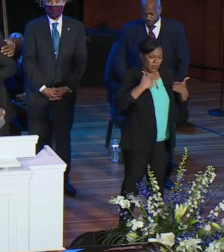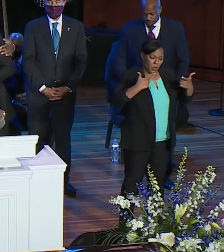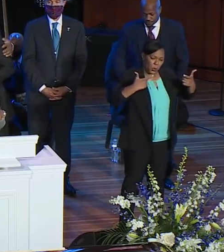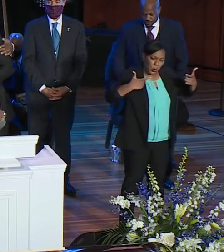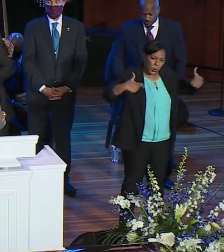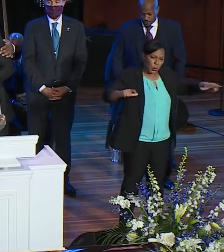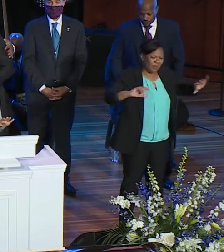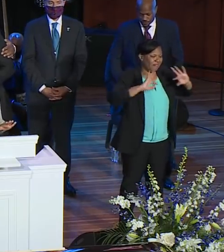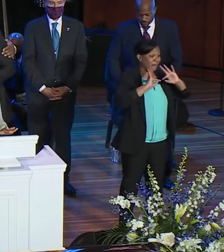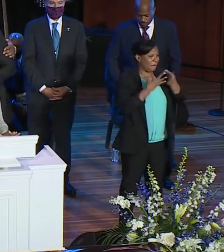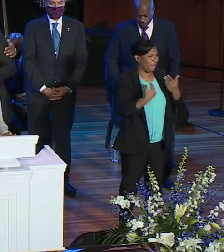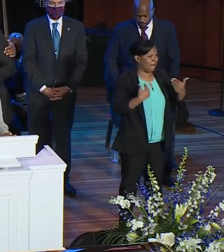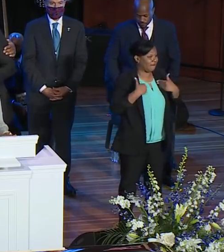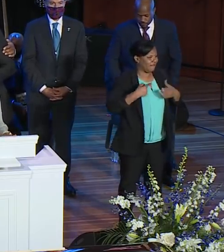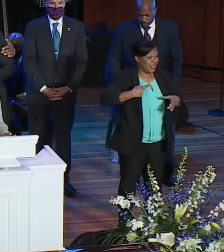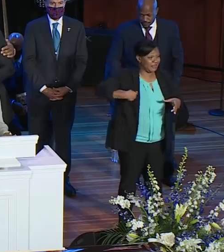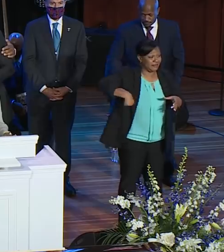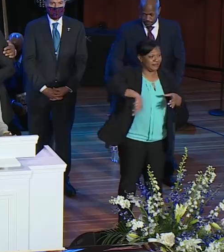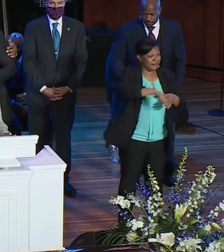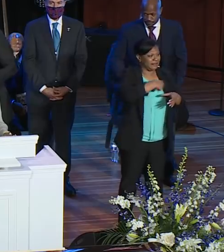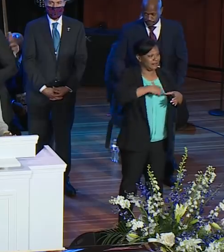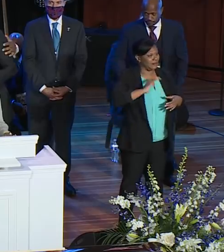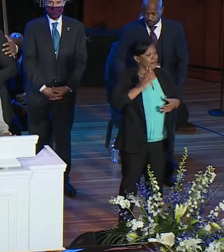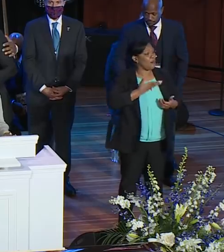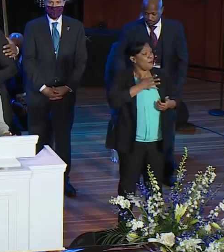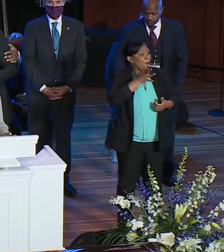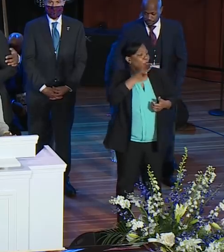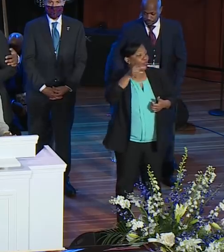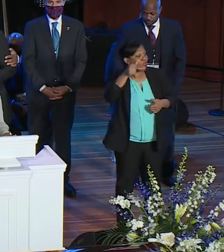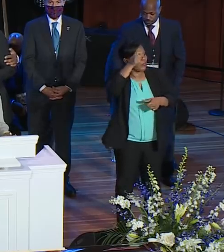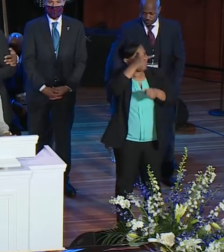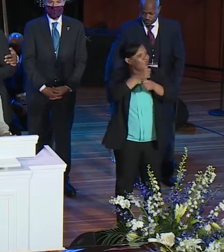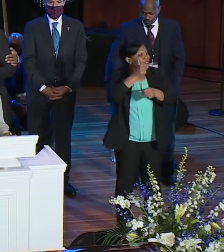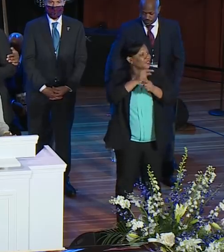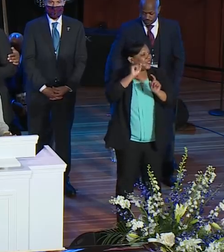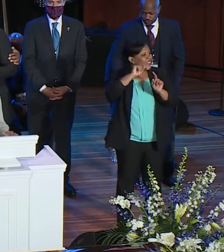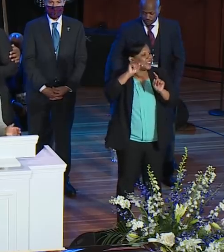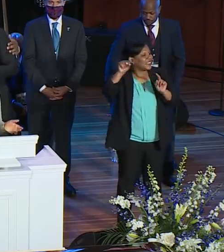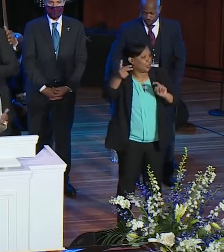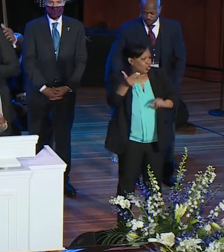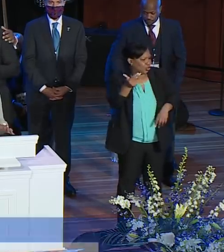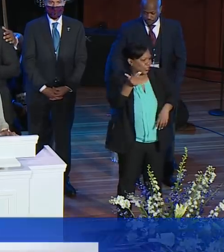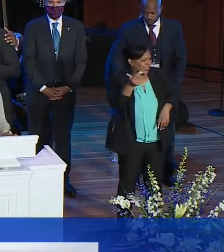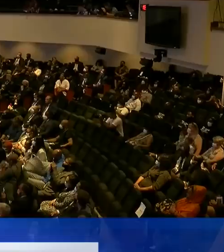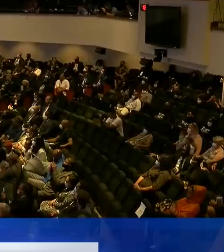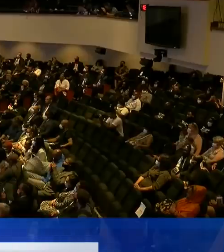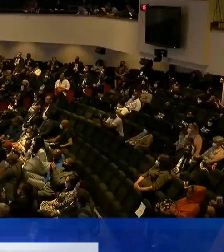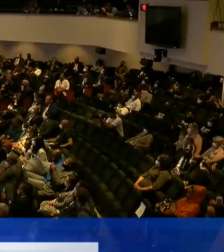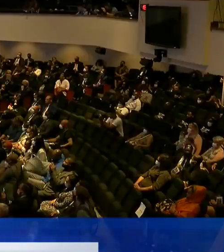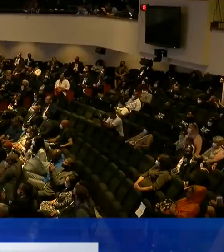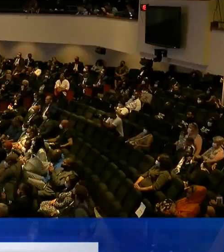AND THAT IS THAT WE COME FROM A LONG LINE OF LARGE FAMILY MEMBERS.